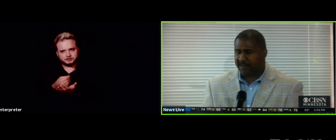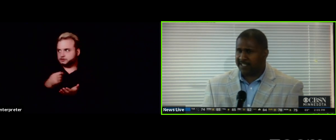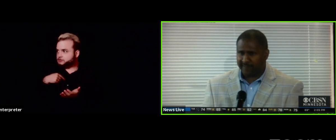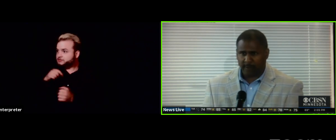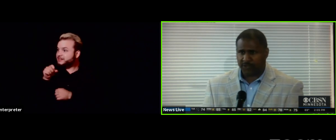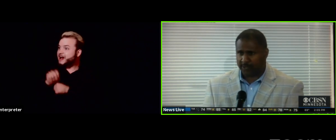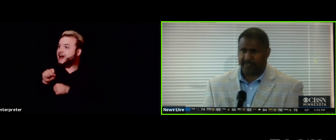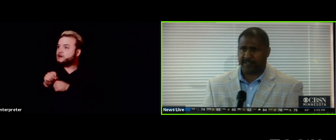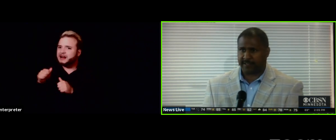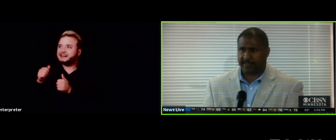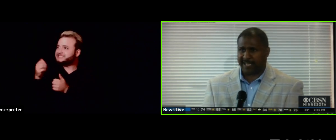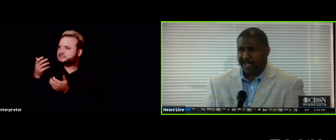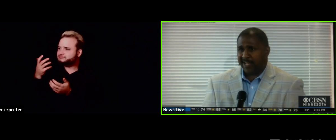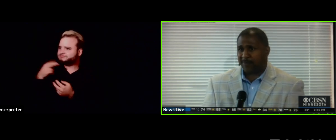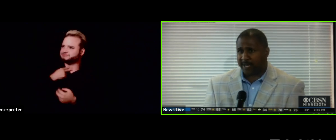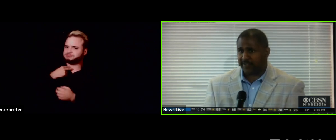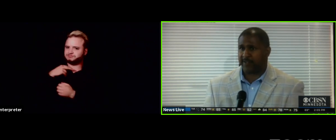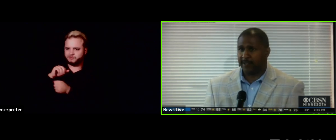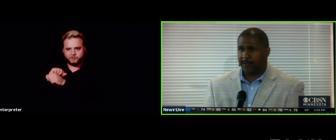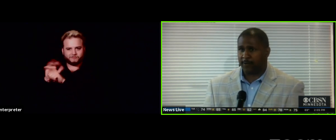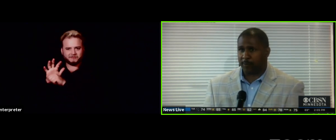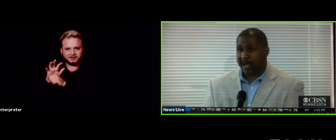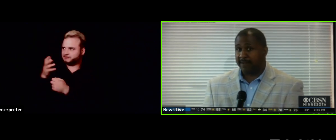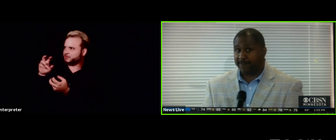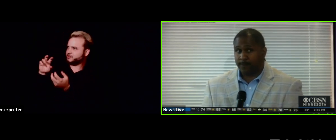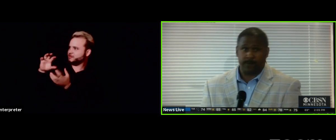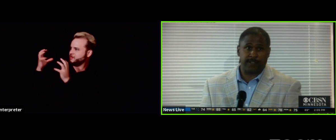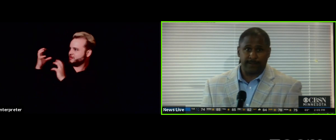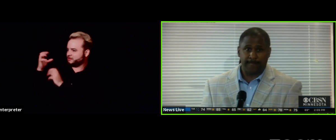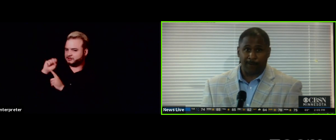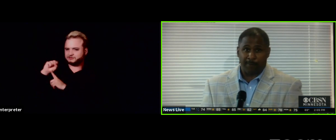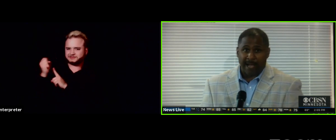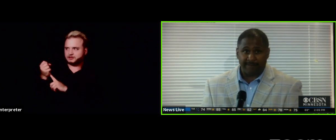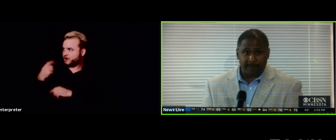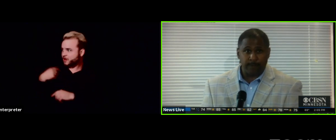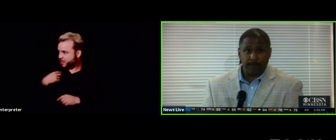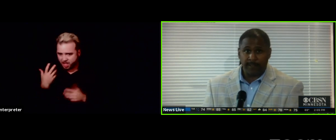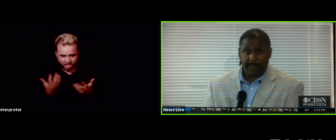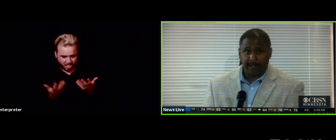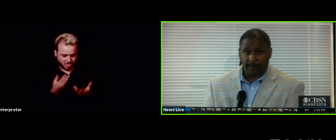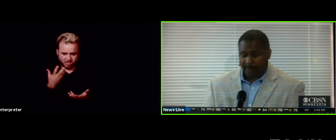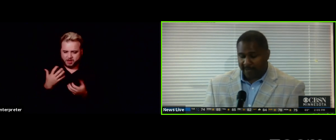very difficult choices like paying rent or buying food while buying food or paying for